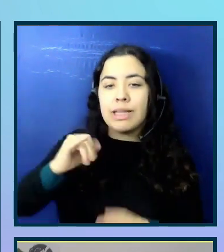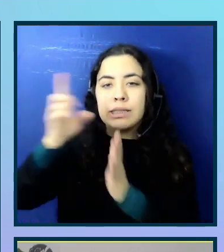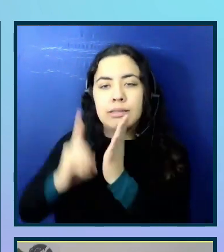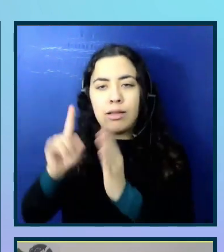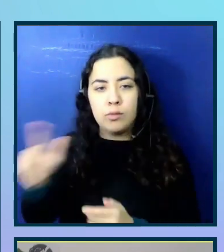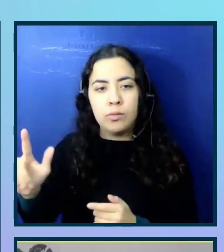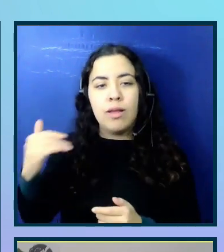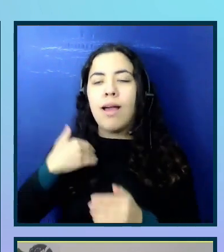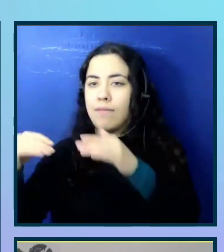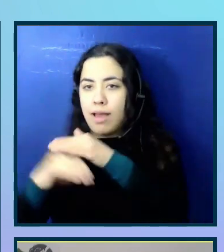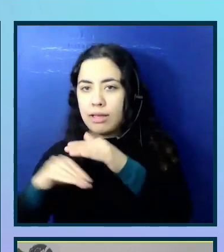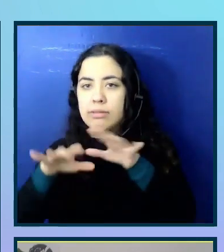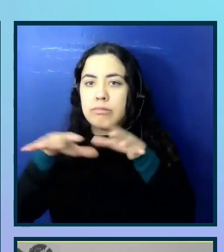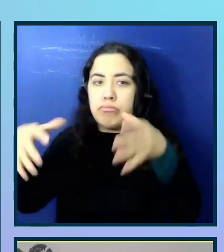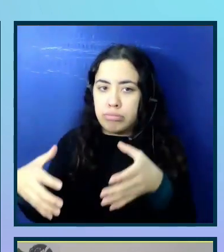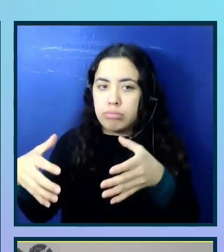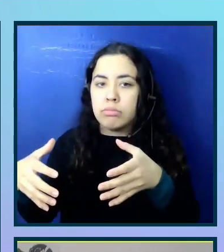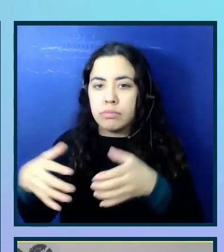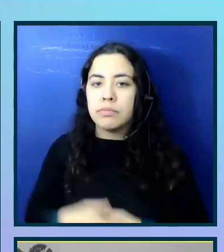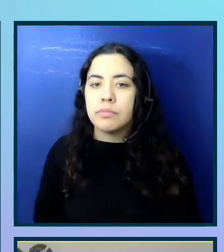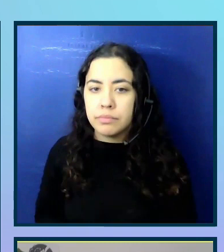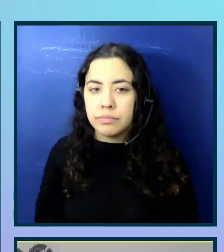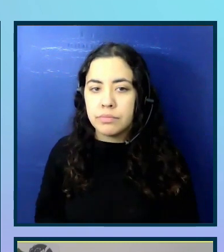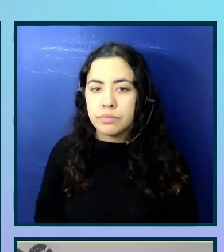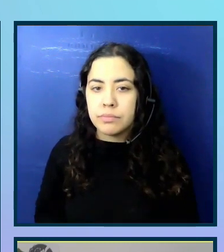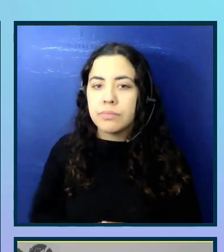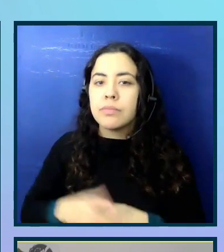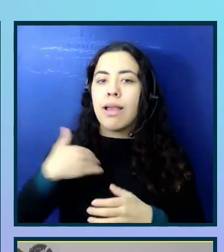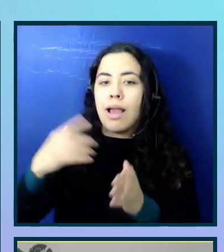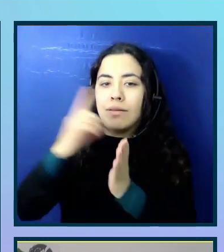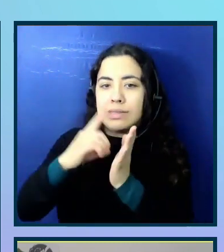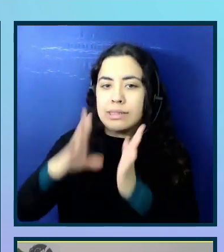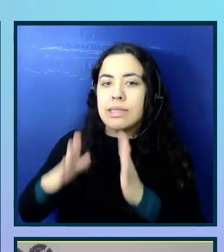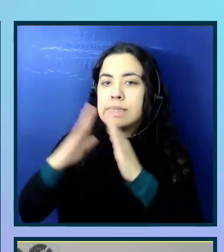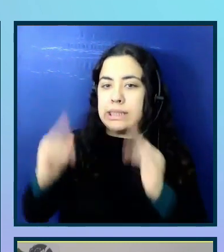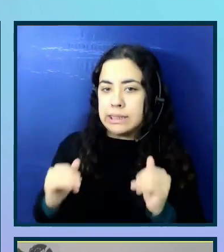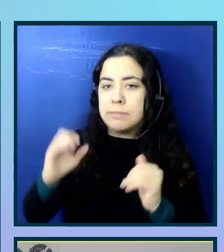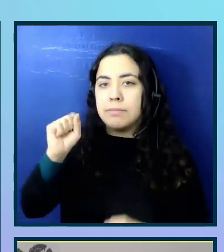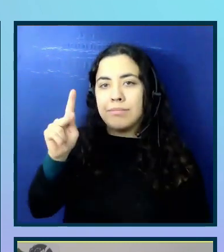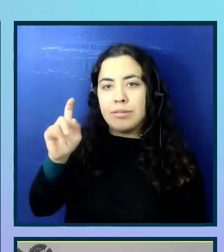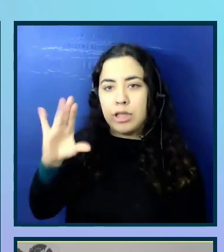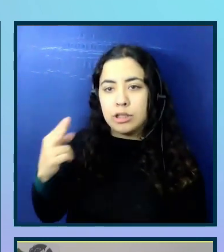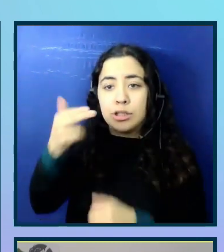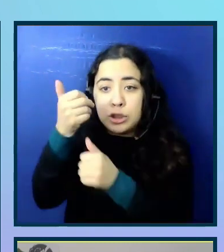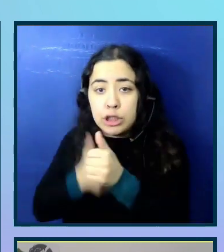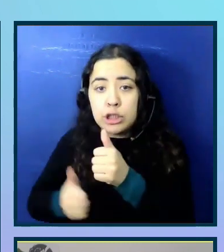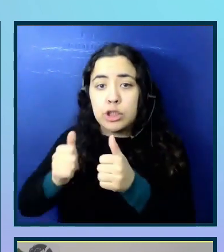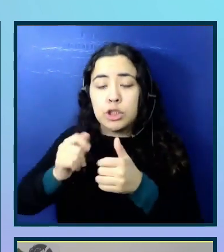directly in the browser. We have a design system file in sketch. And each component has its own page.